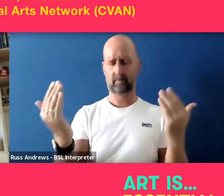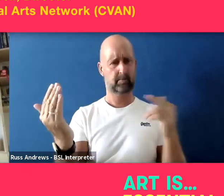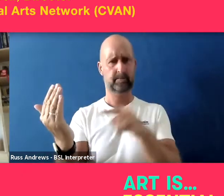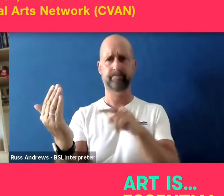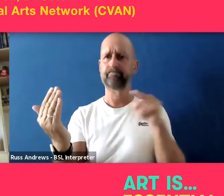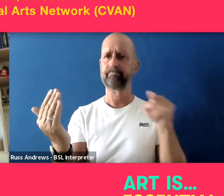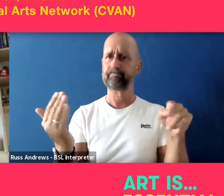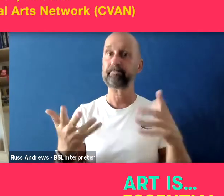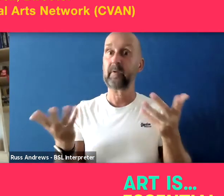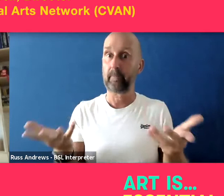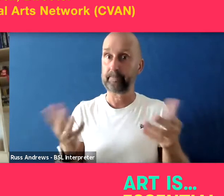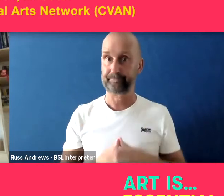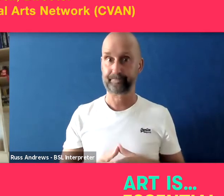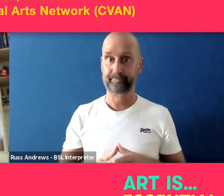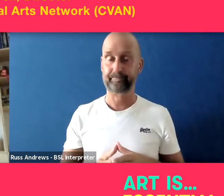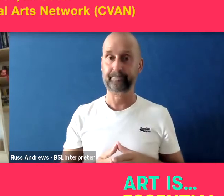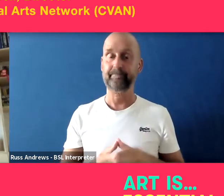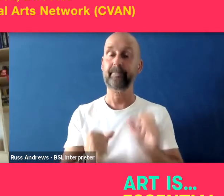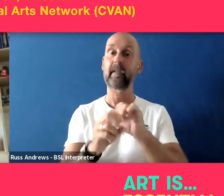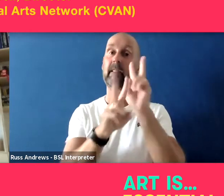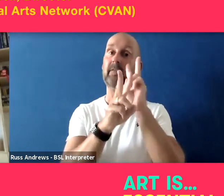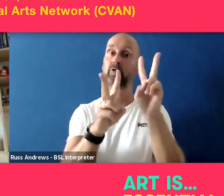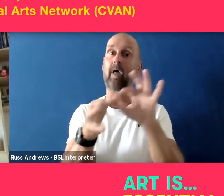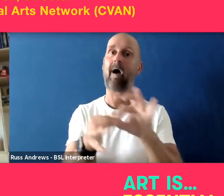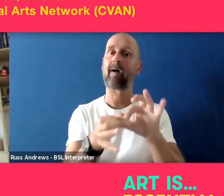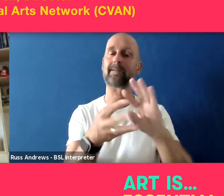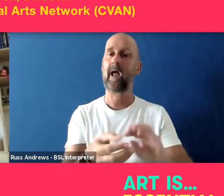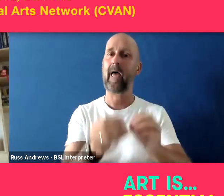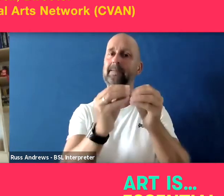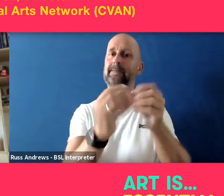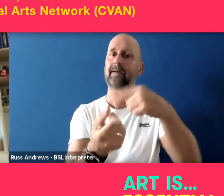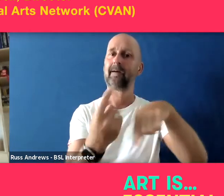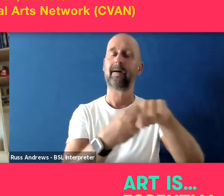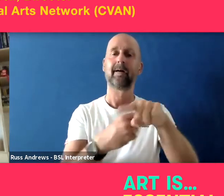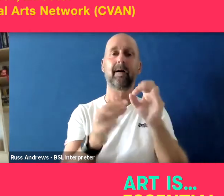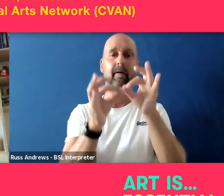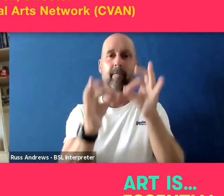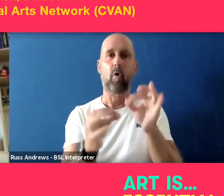So - the Visual Arts Alliance will set out its formal ask to the Government this autumn.